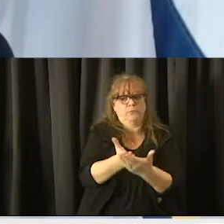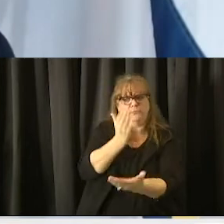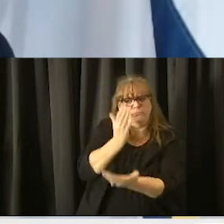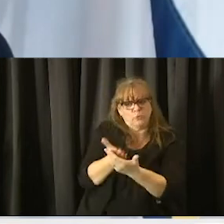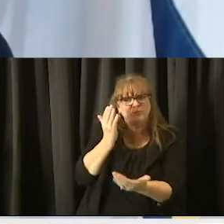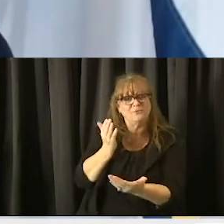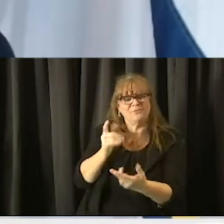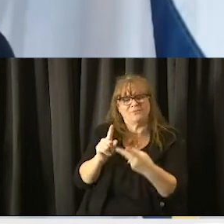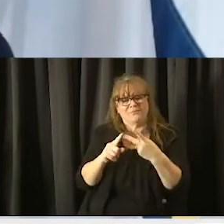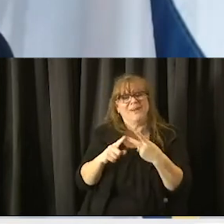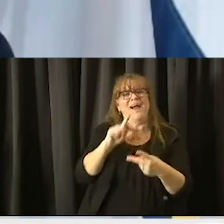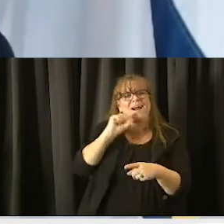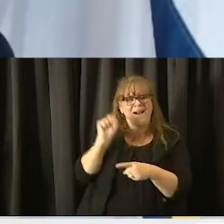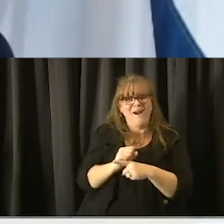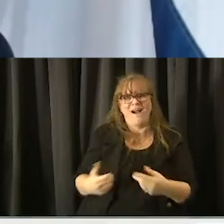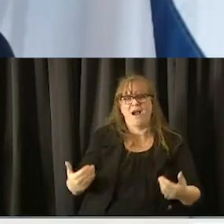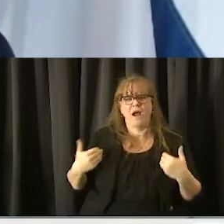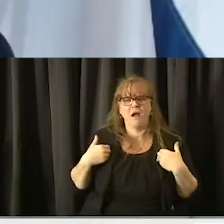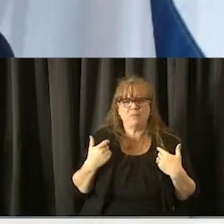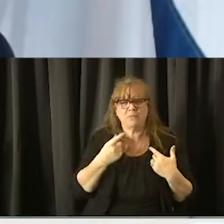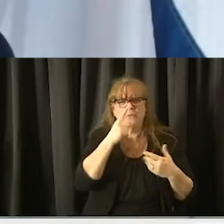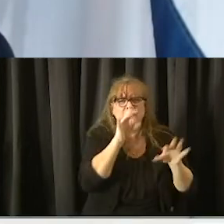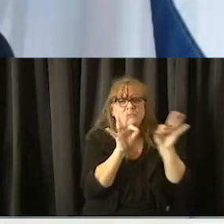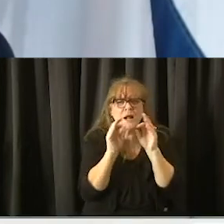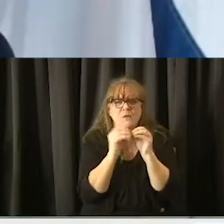an instance of the variant what do you have to do at this point